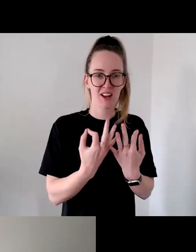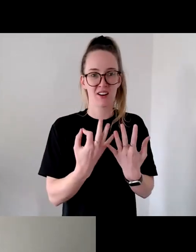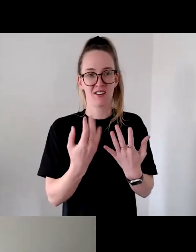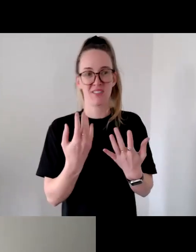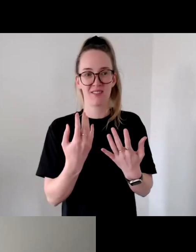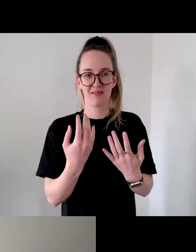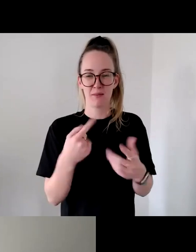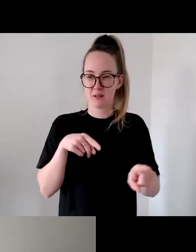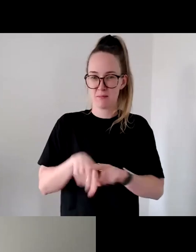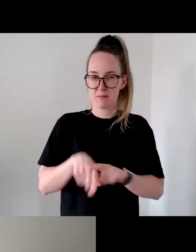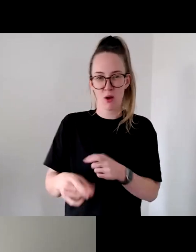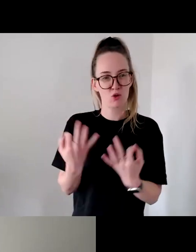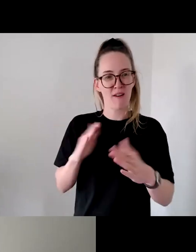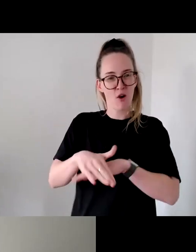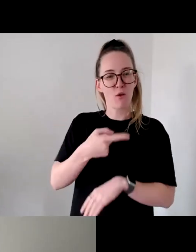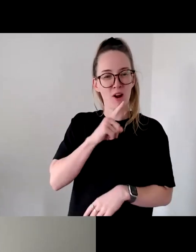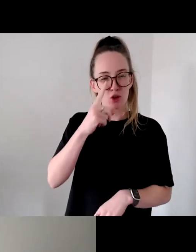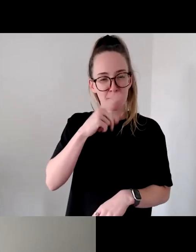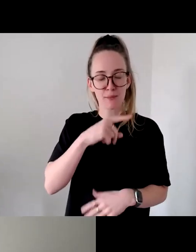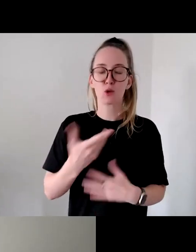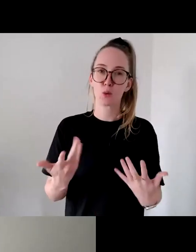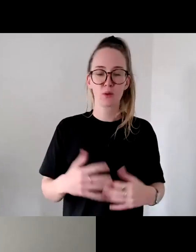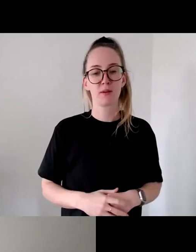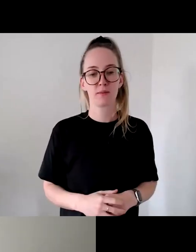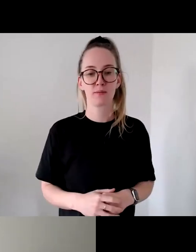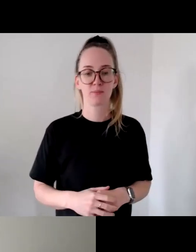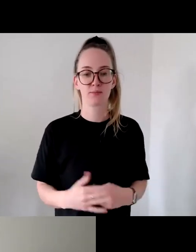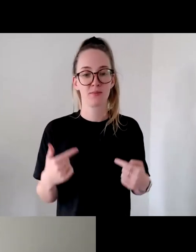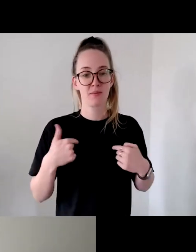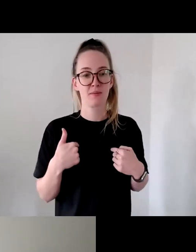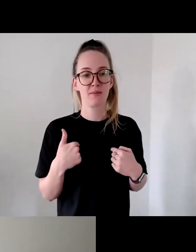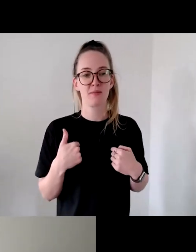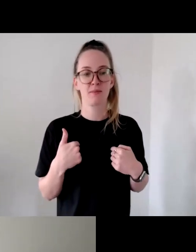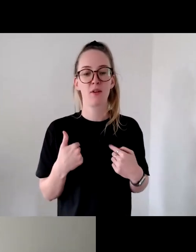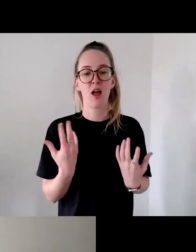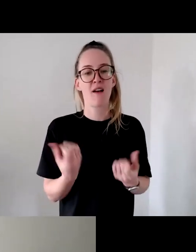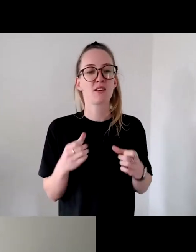have. So, as a small business owner, I would love to chat through an example of what might happen